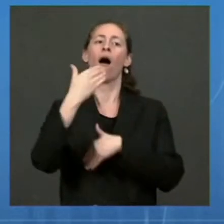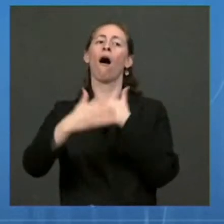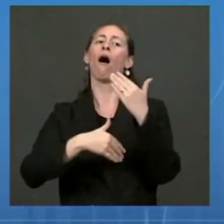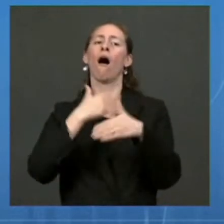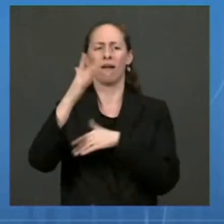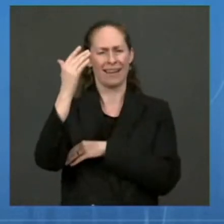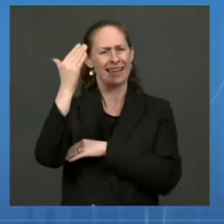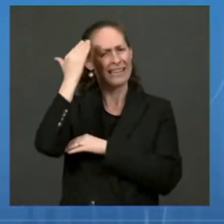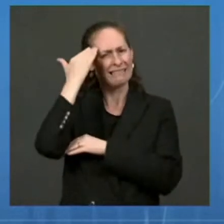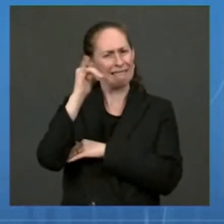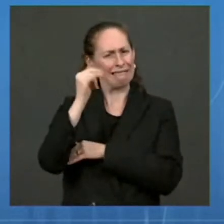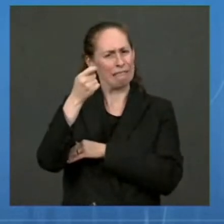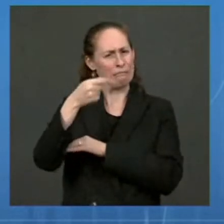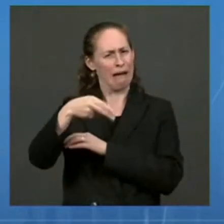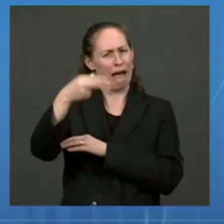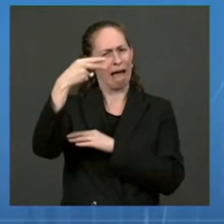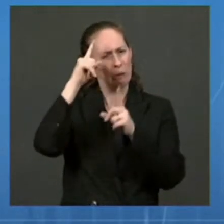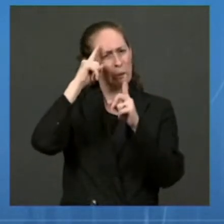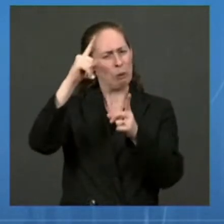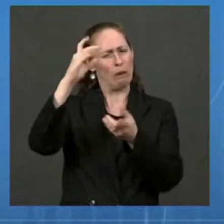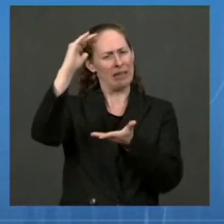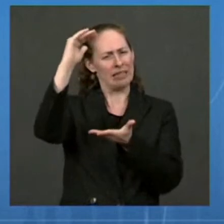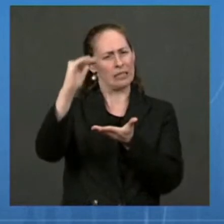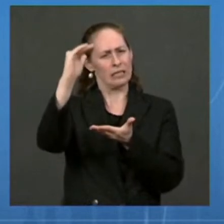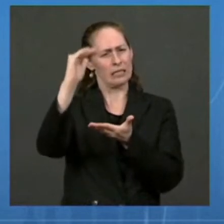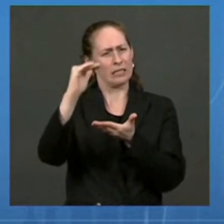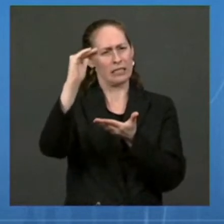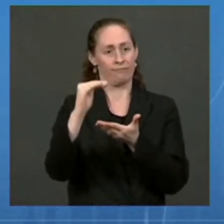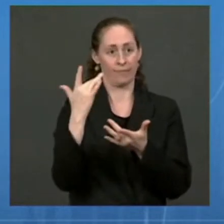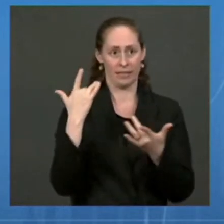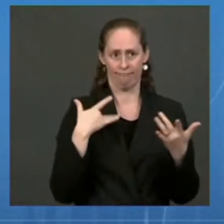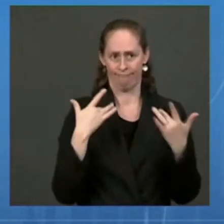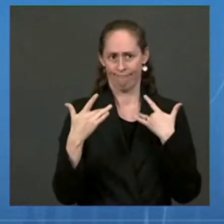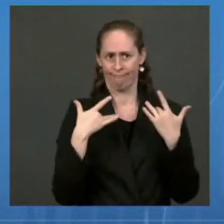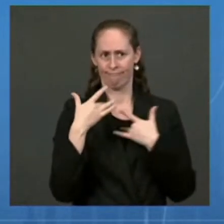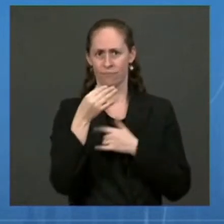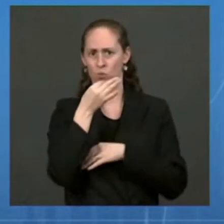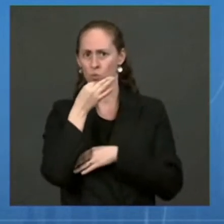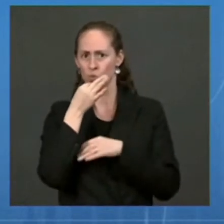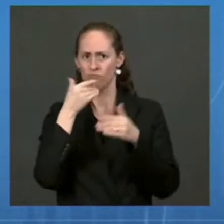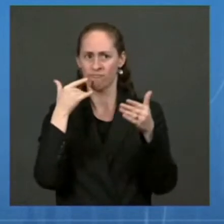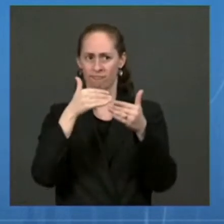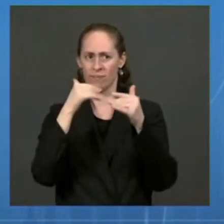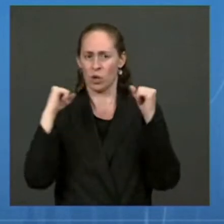DOWN FROM THE PEAK IN EARLY SEPTEMBER WE ARE HEADING IN THE RIGHT DIRECTION NOW.